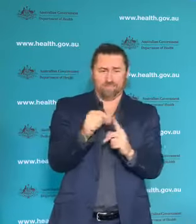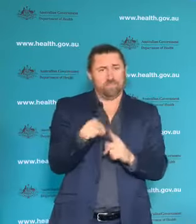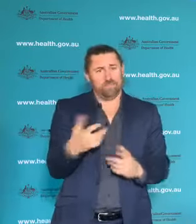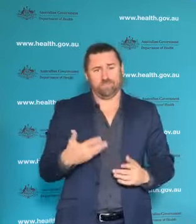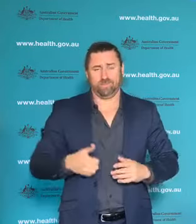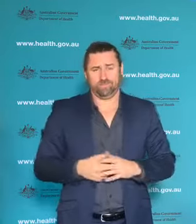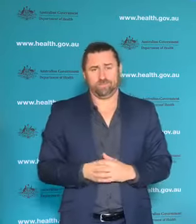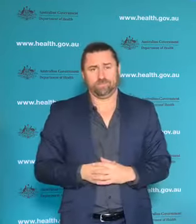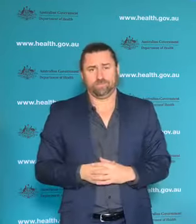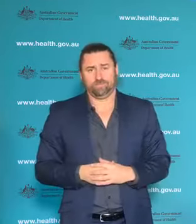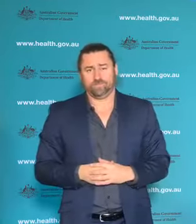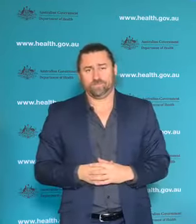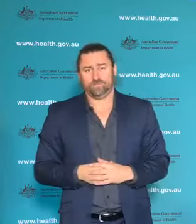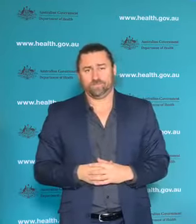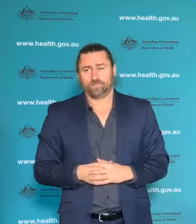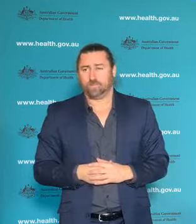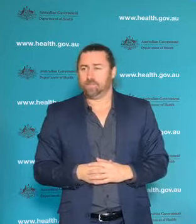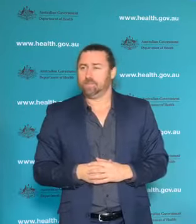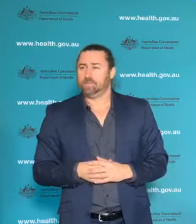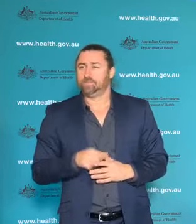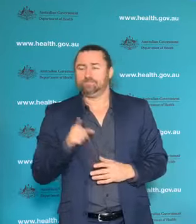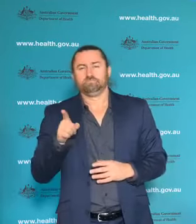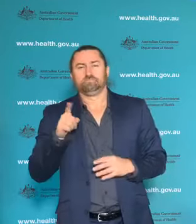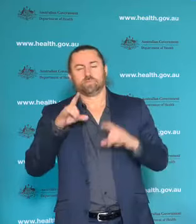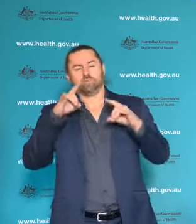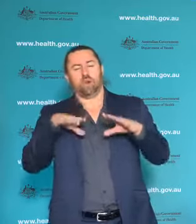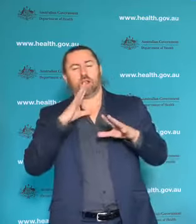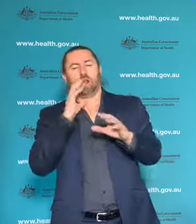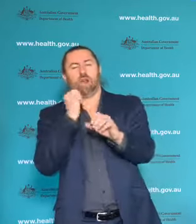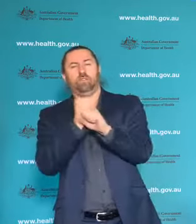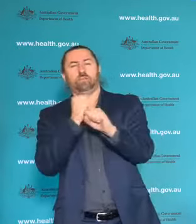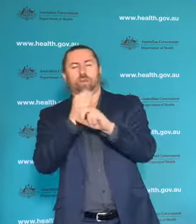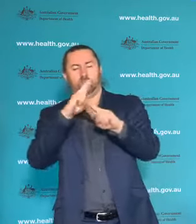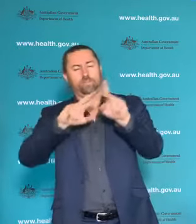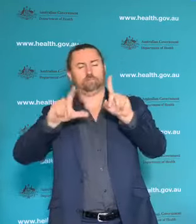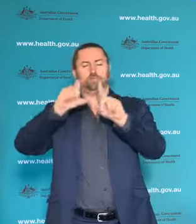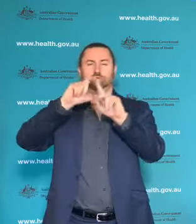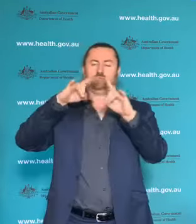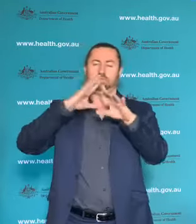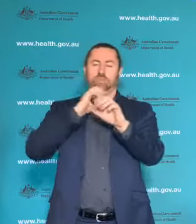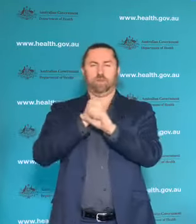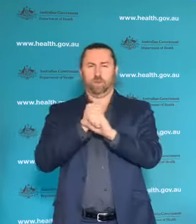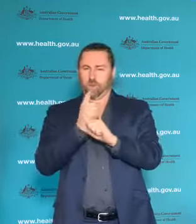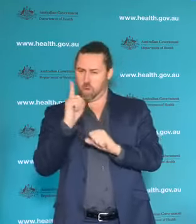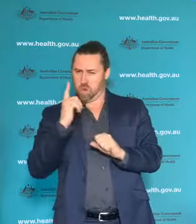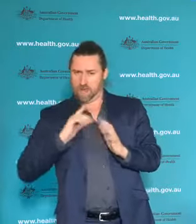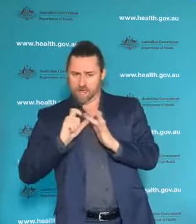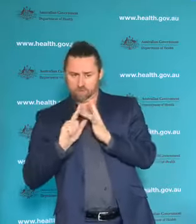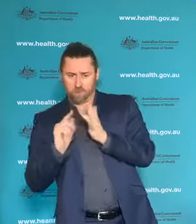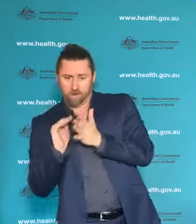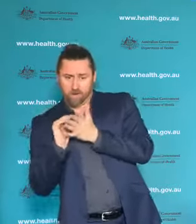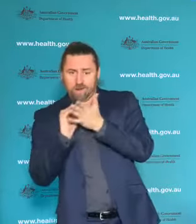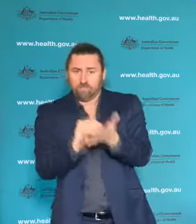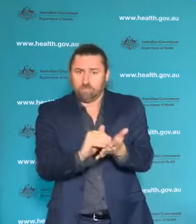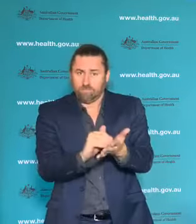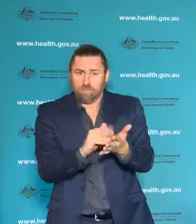Reporter: What kind of federal intervention additionally is needed or what more could be done to address the outbreaks in Victorian